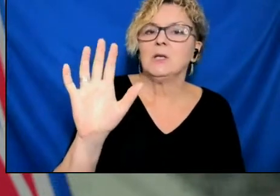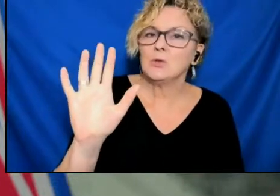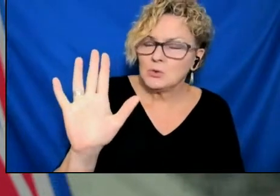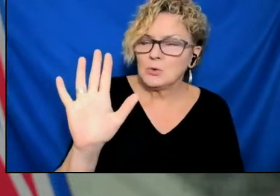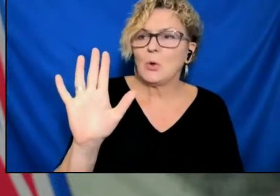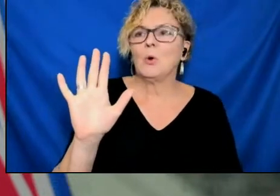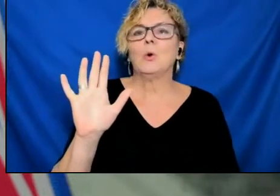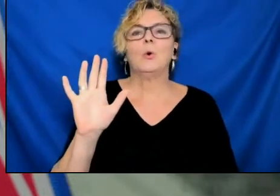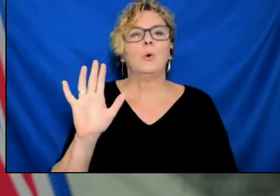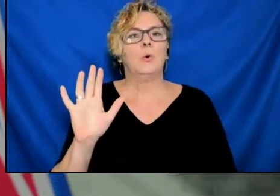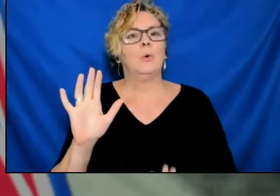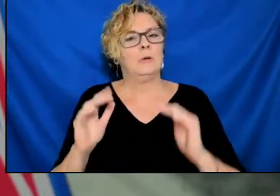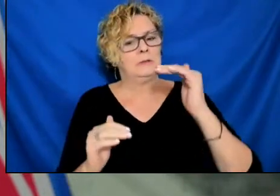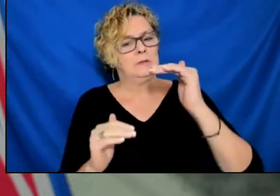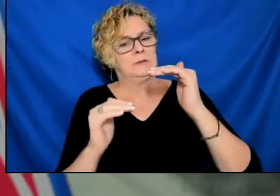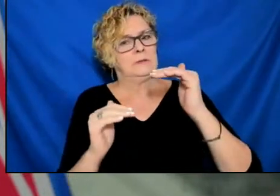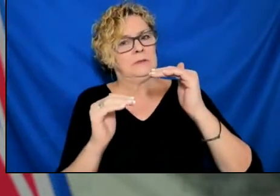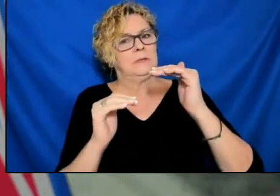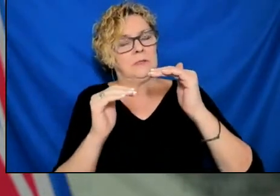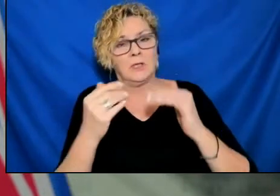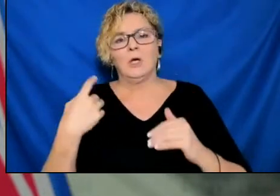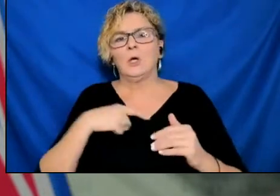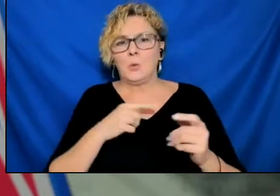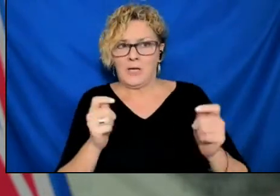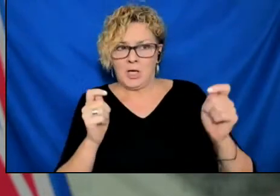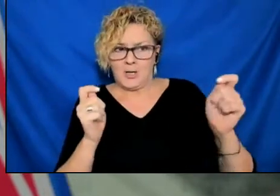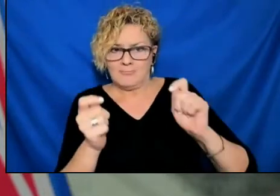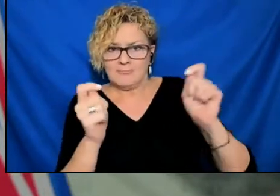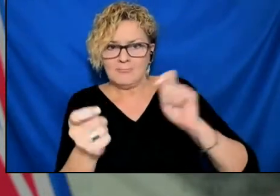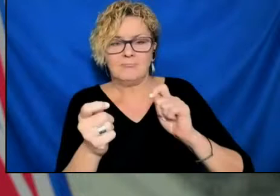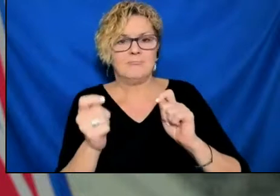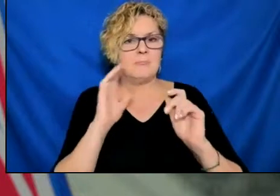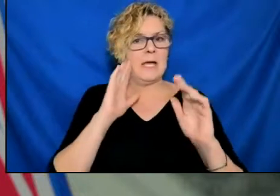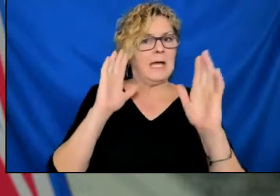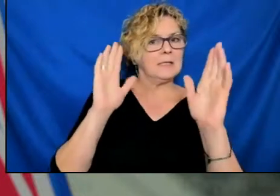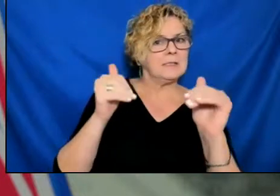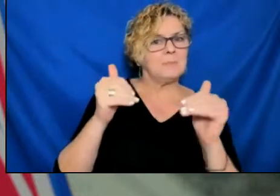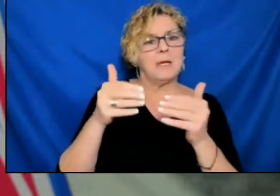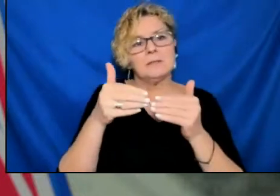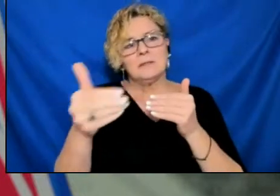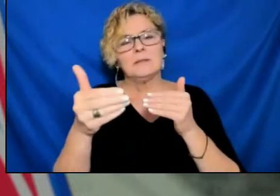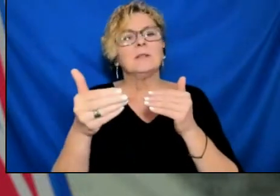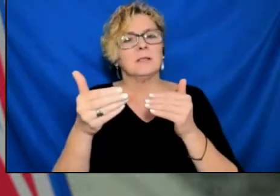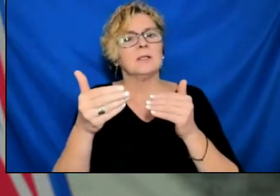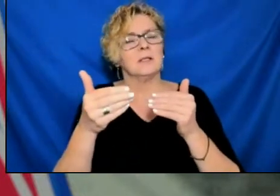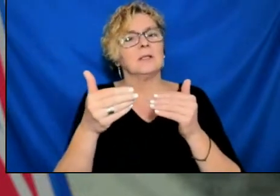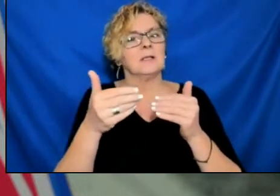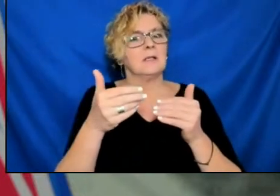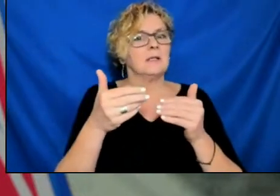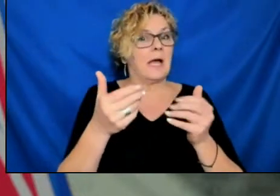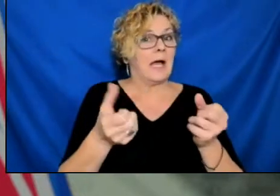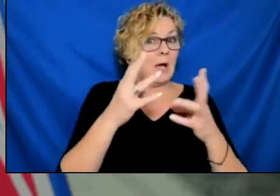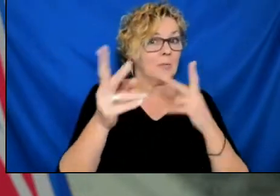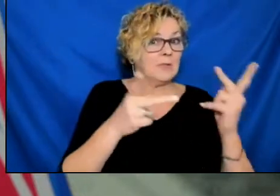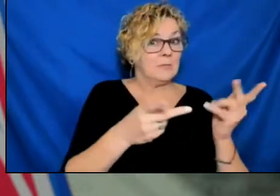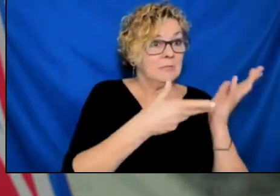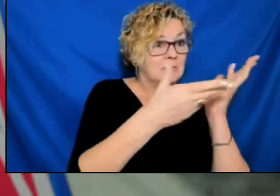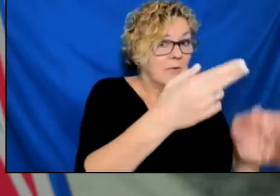morning. So we are making adjustments and creating capacity for an